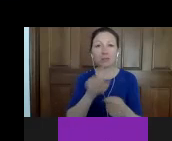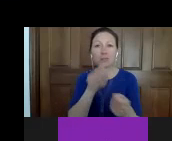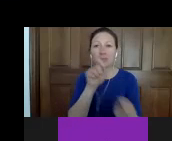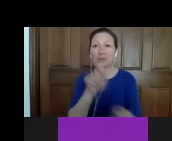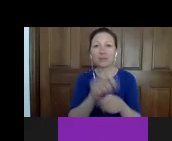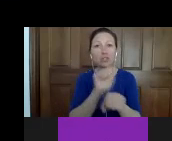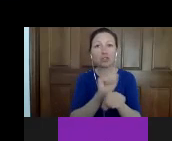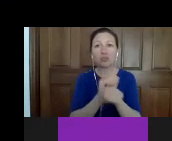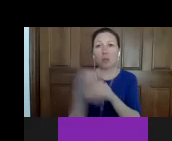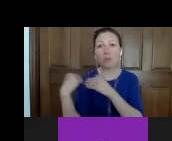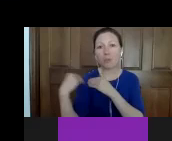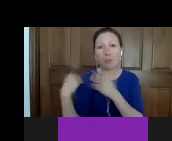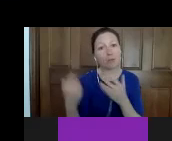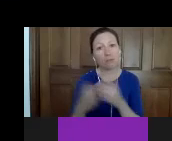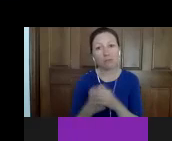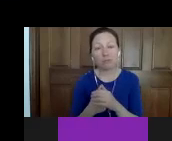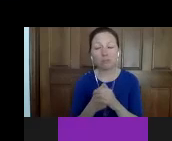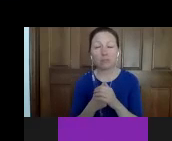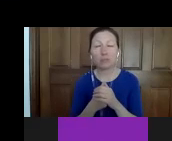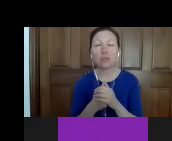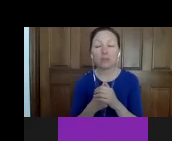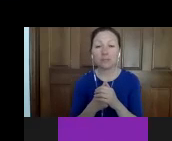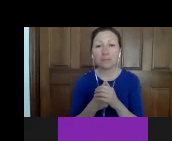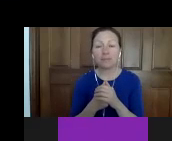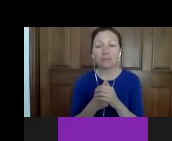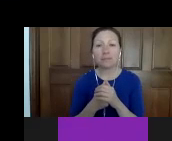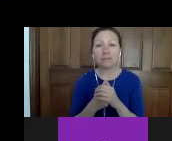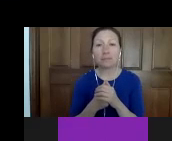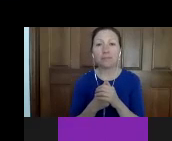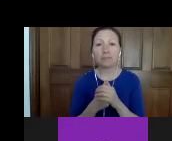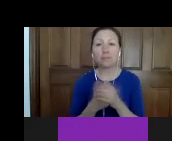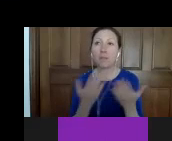do a certain thing that you needed an accommodation for, then you could look at unique ways to